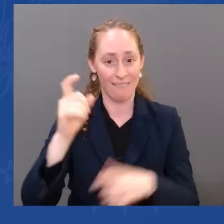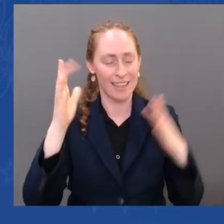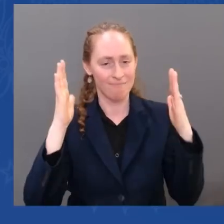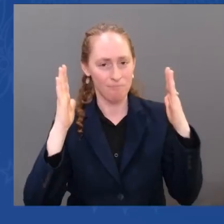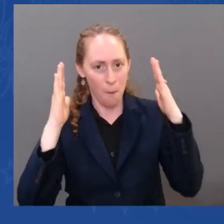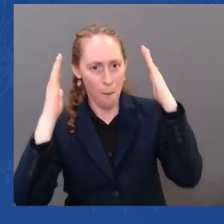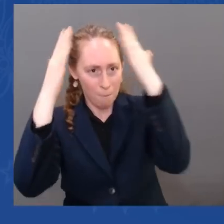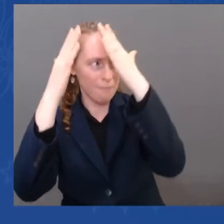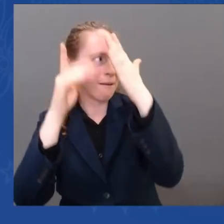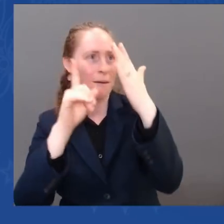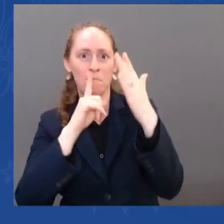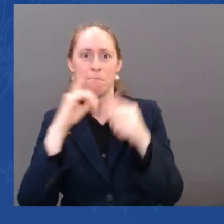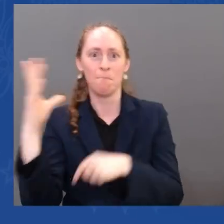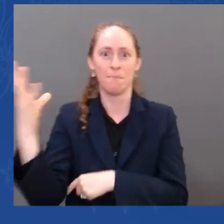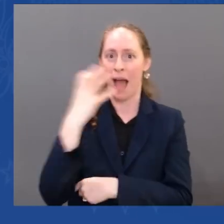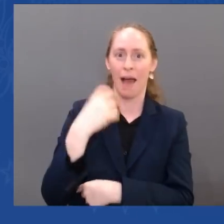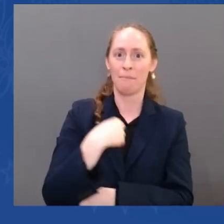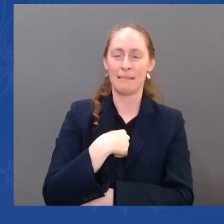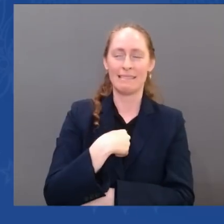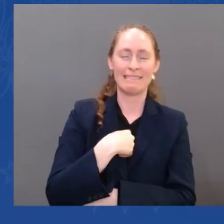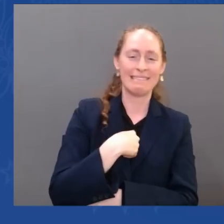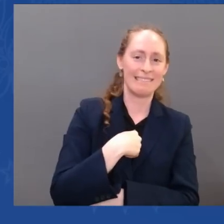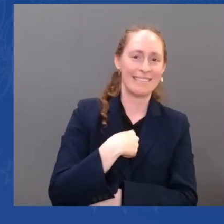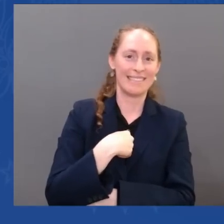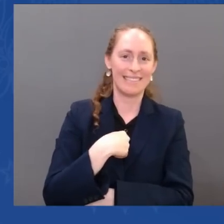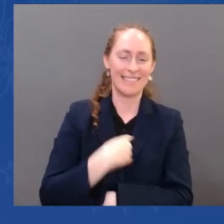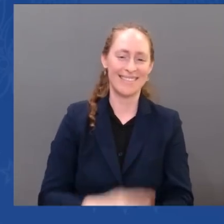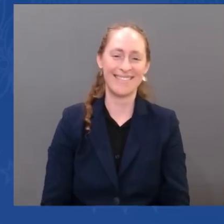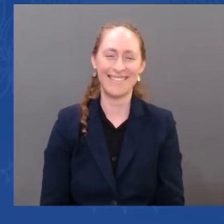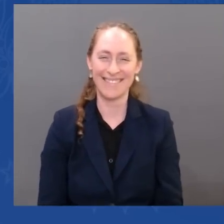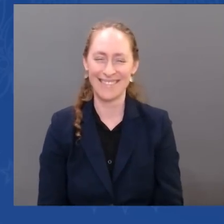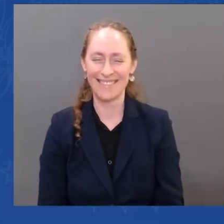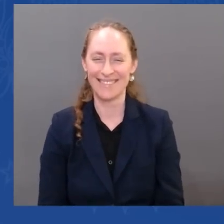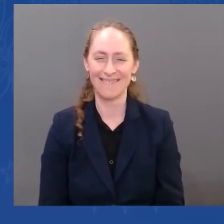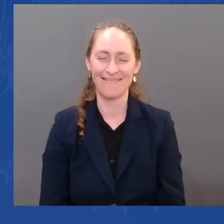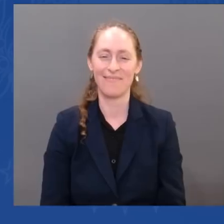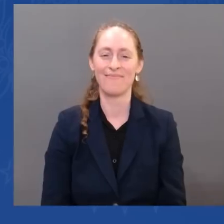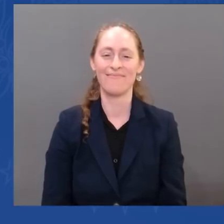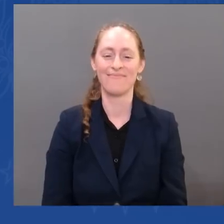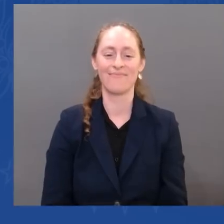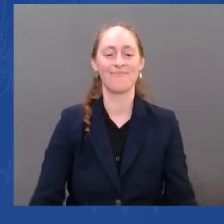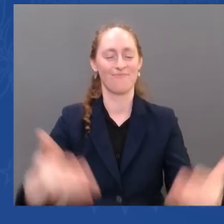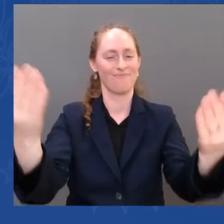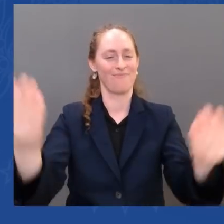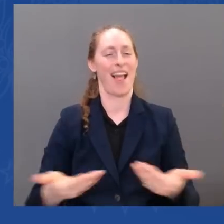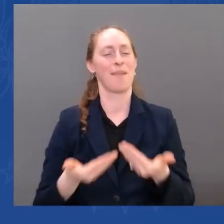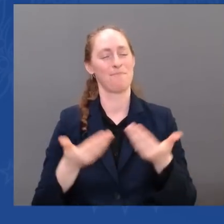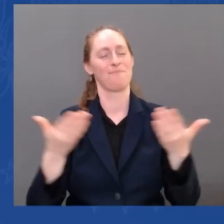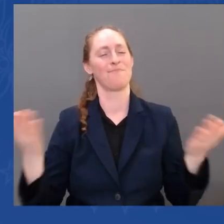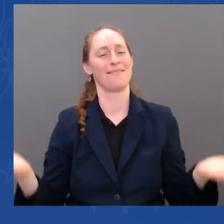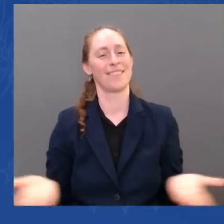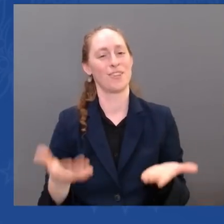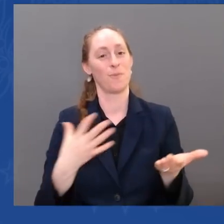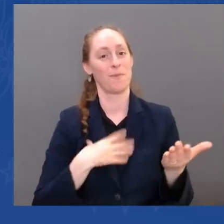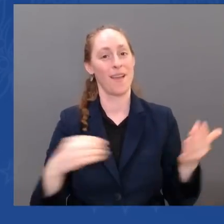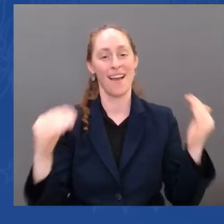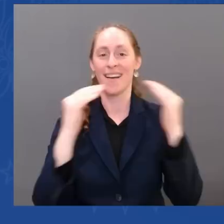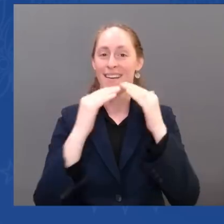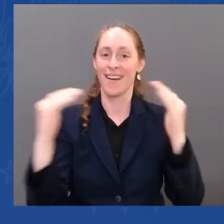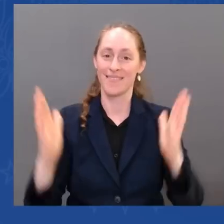Welcome to the White House. It's a welco- -- it's wonderful to be able to host this reception again in person